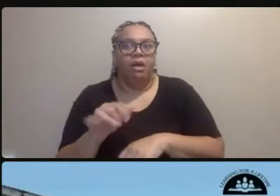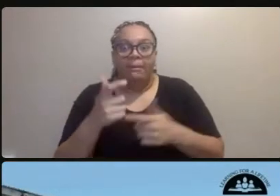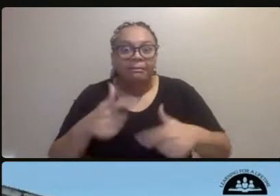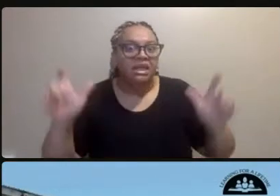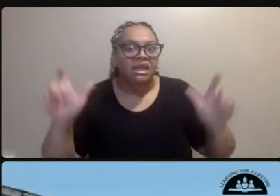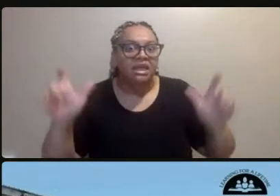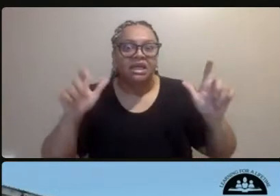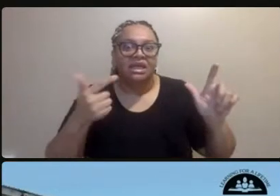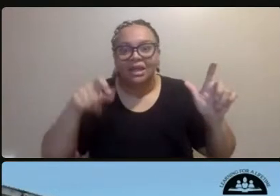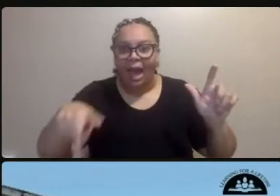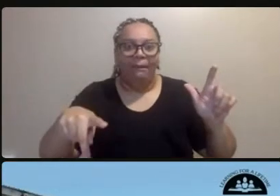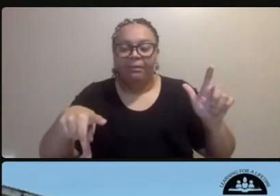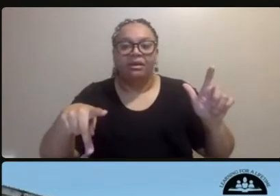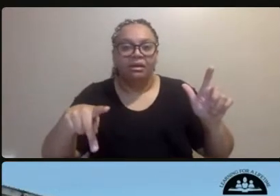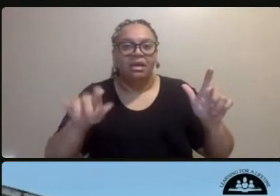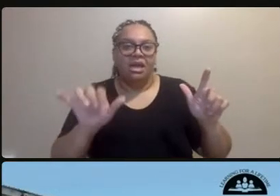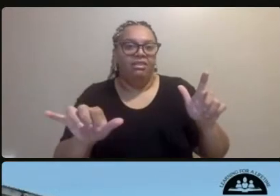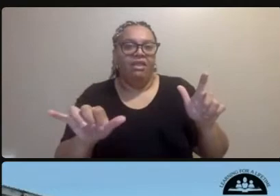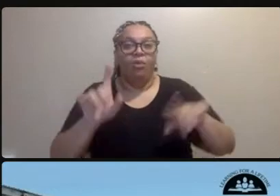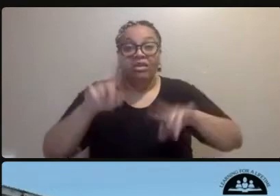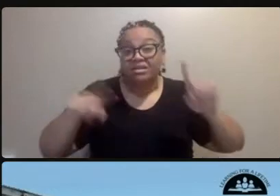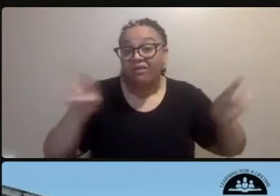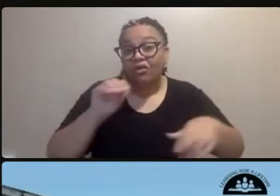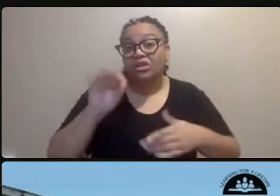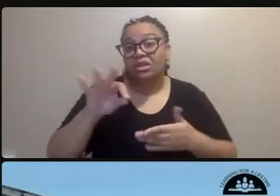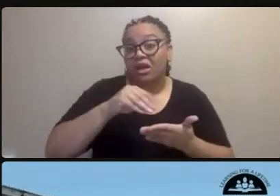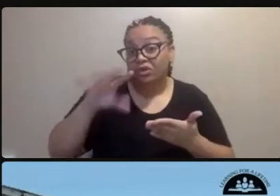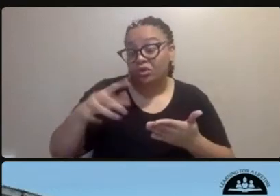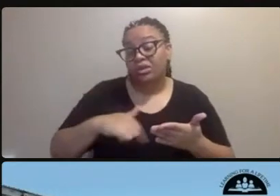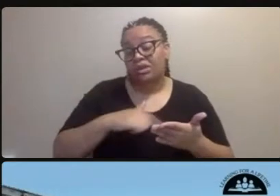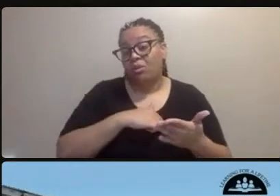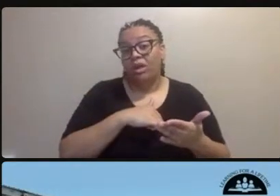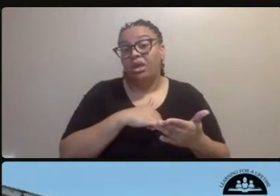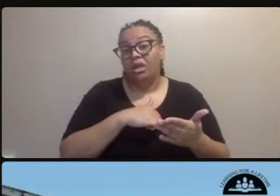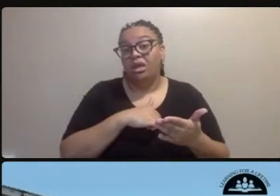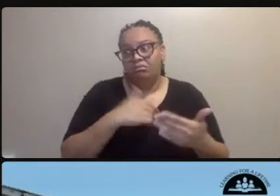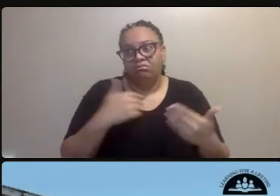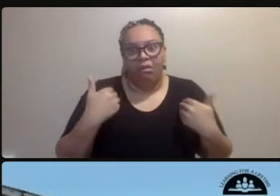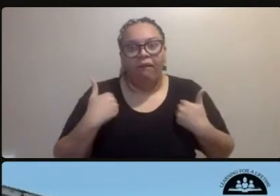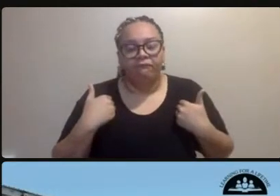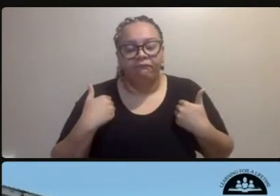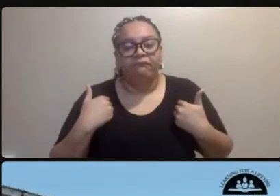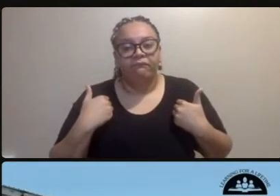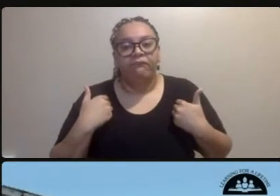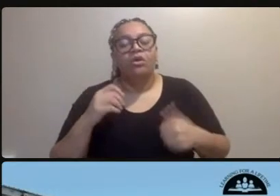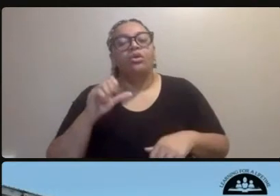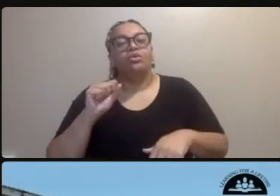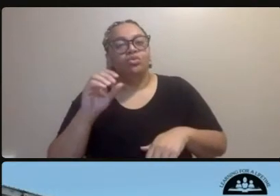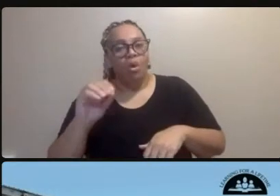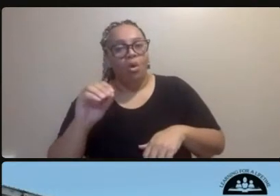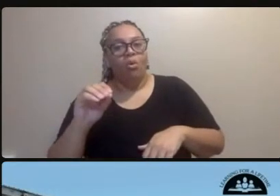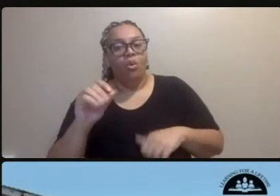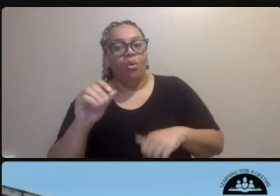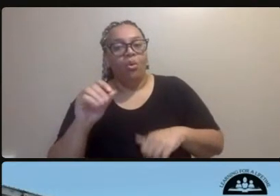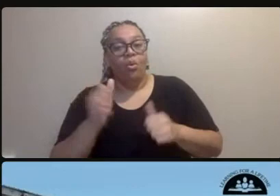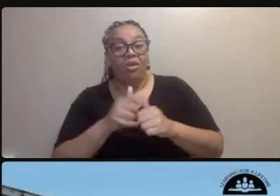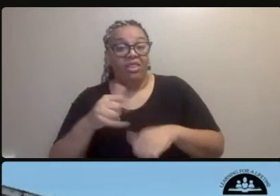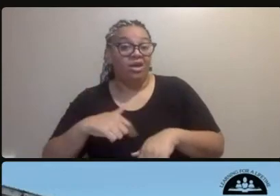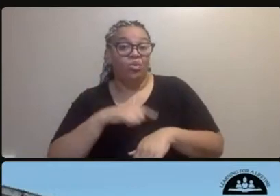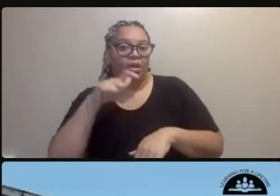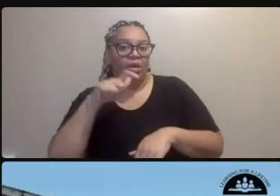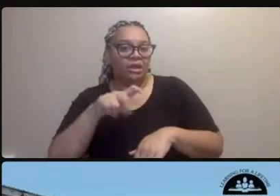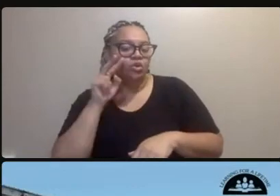THROUGHOUT THE NATION.